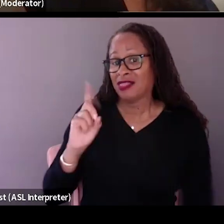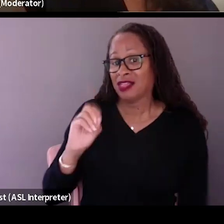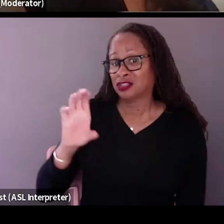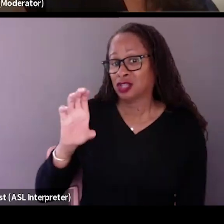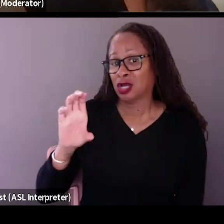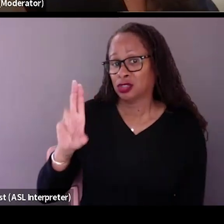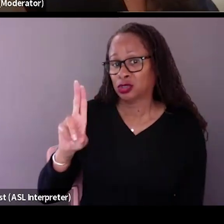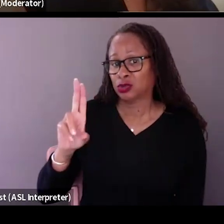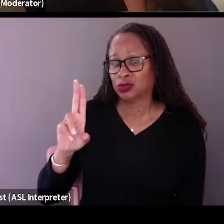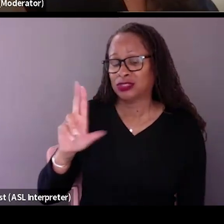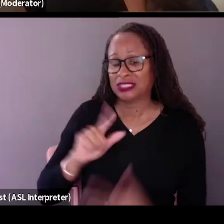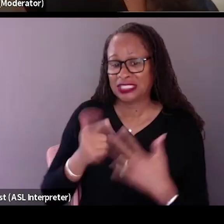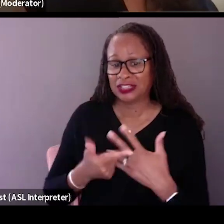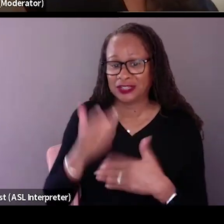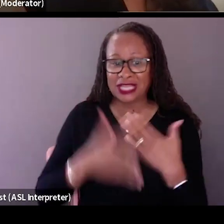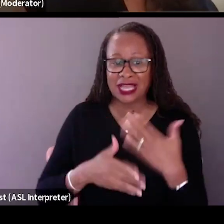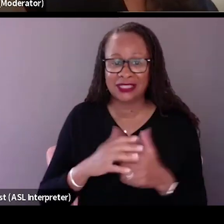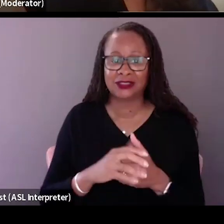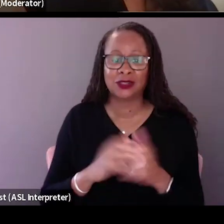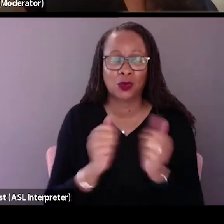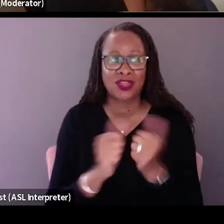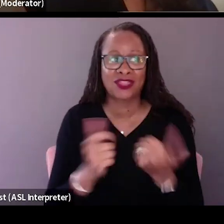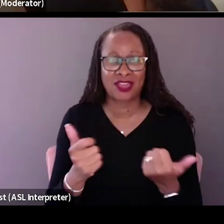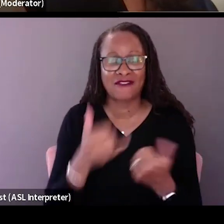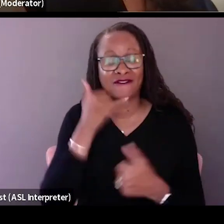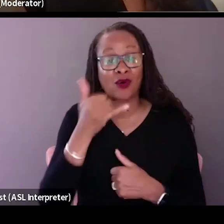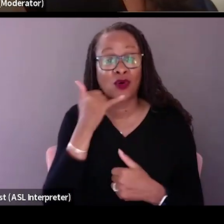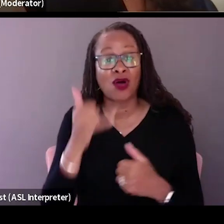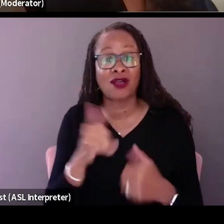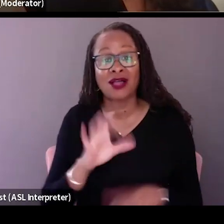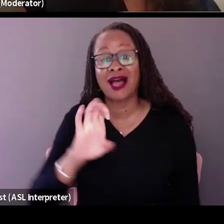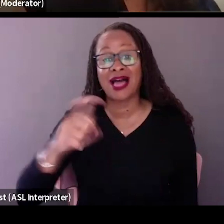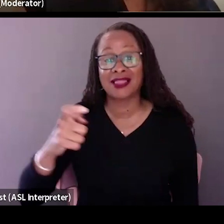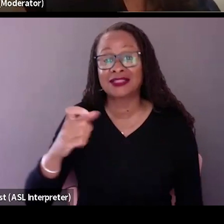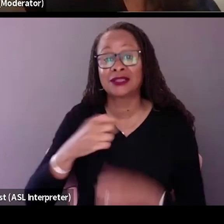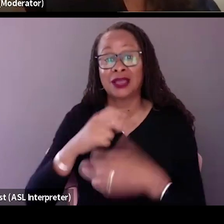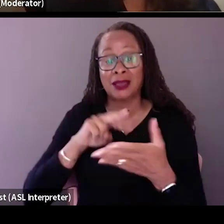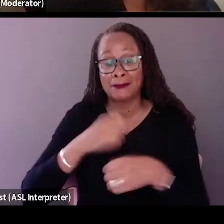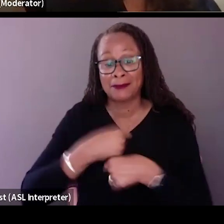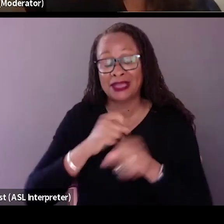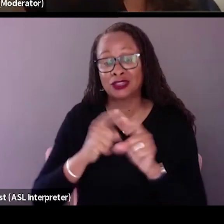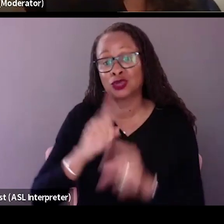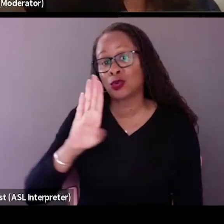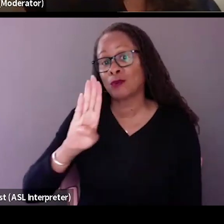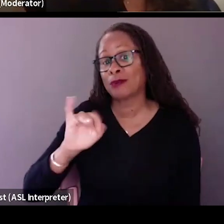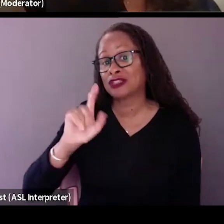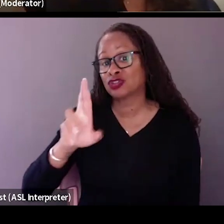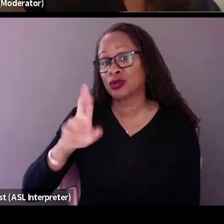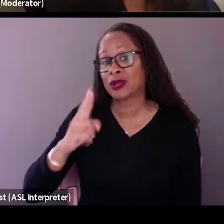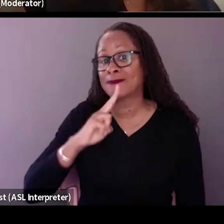Alec makes to Buster and he mentions the Netflix project. How does that work in terms of getting audio